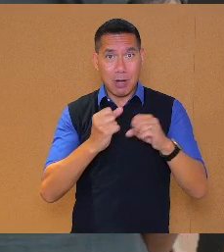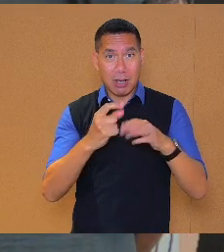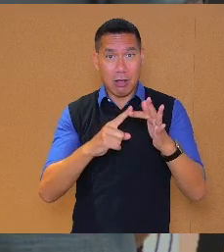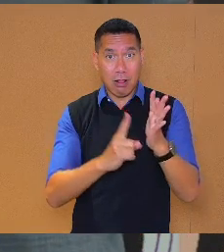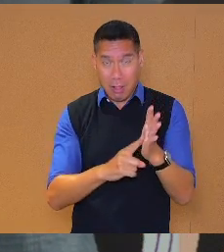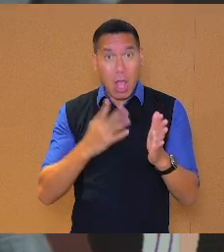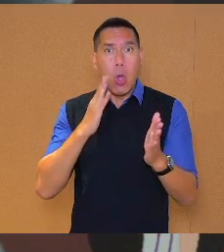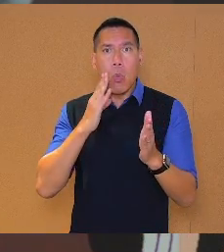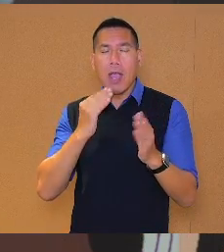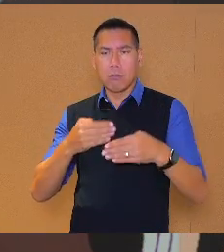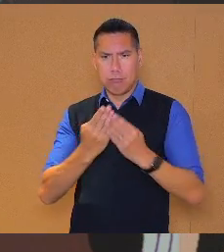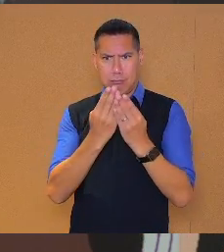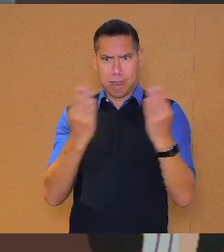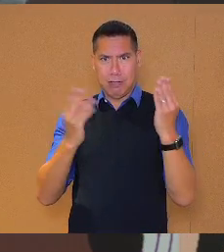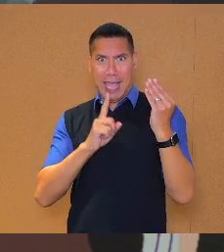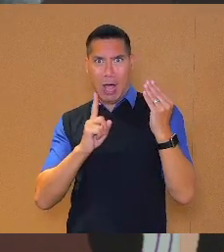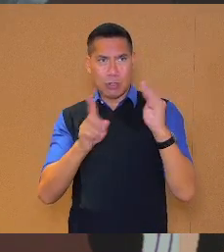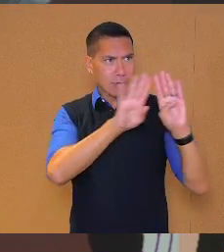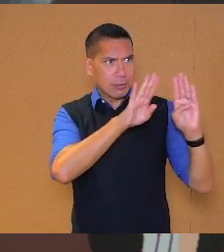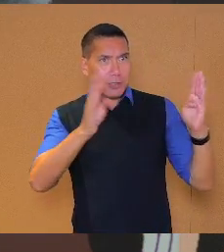art like is right where you walk into the building. I would now like to introduce Parliamentary Secretary Steve